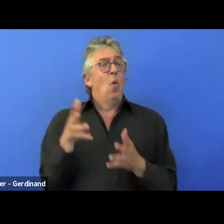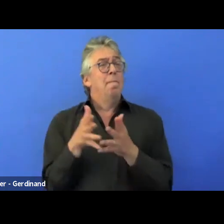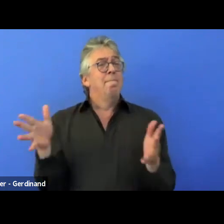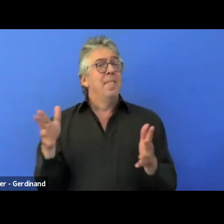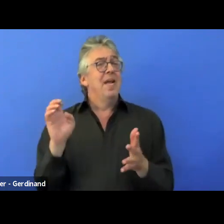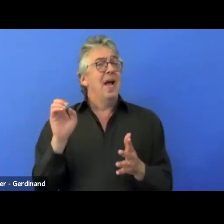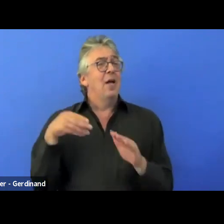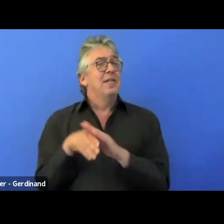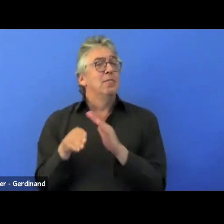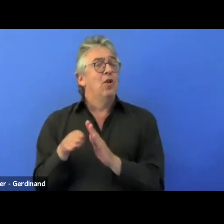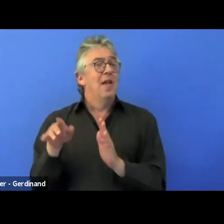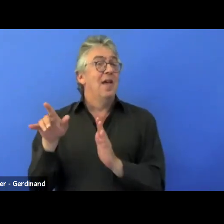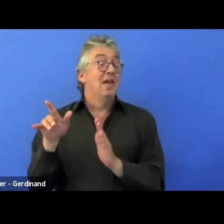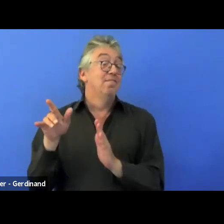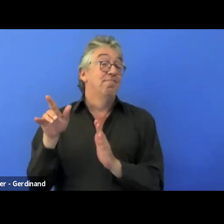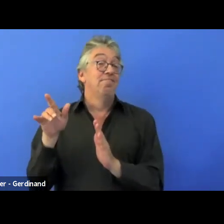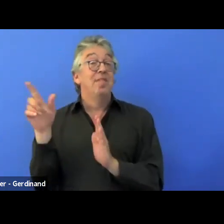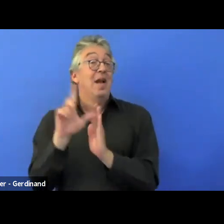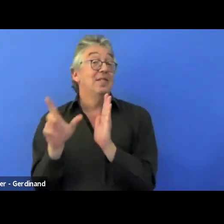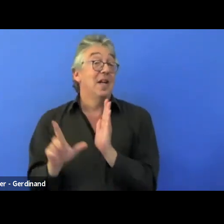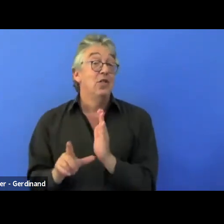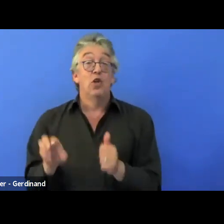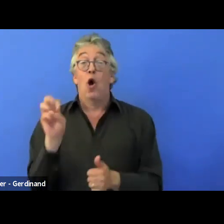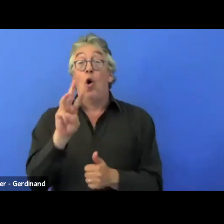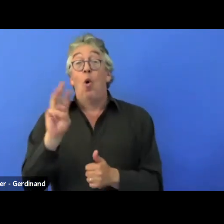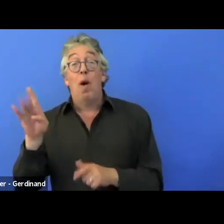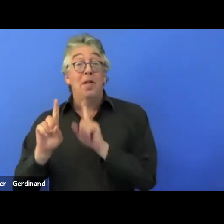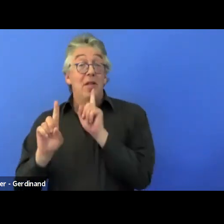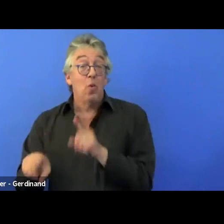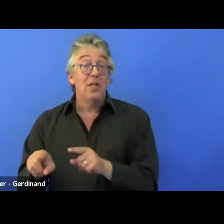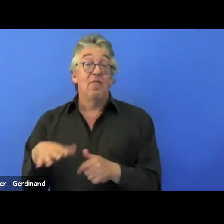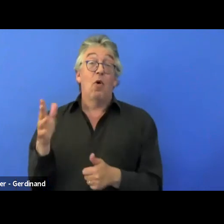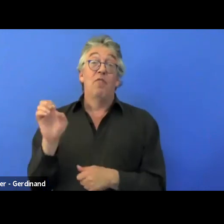such as the European Accessibility Act the Web Directive or others